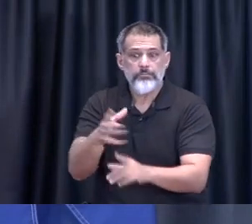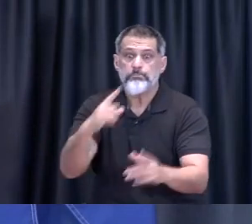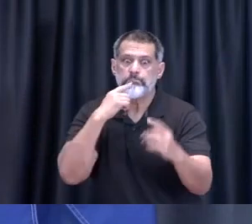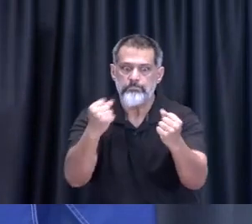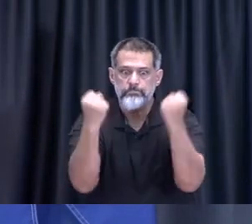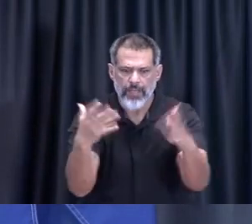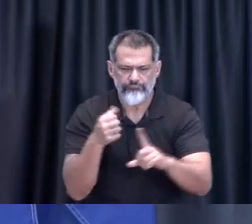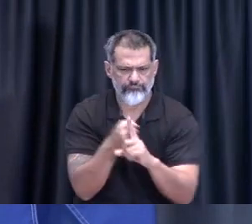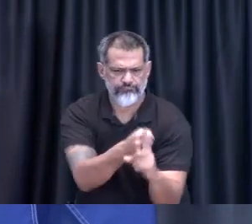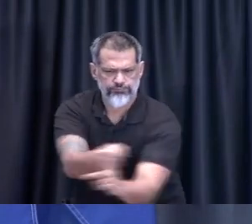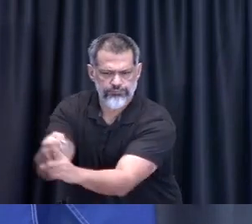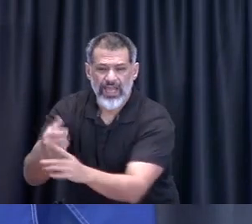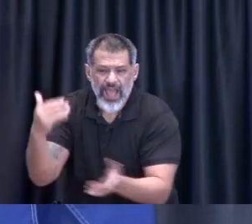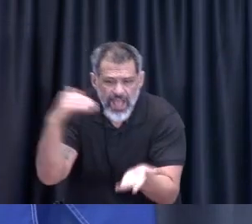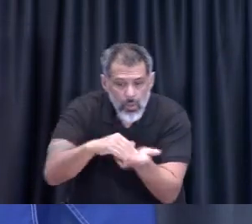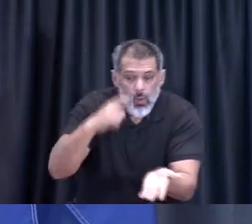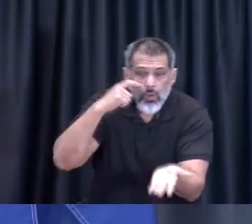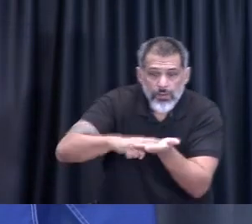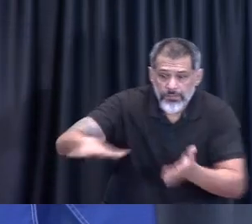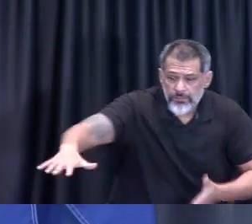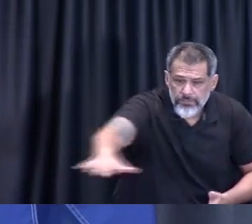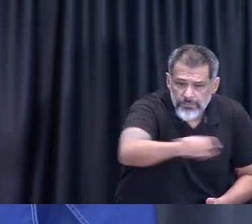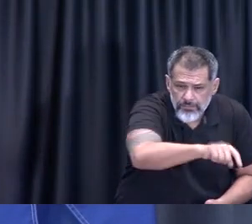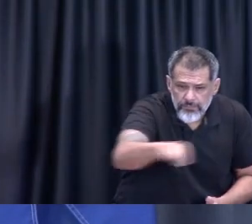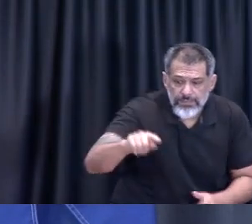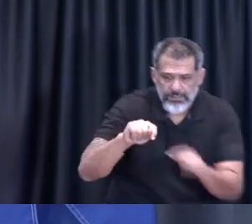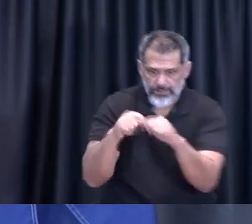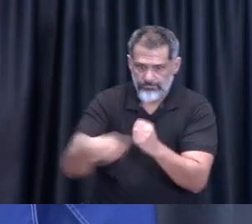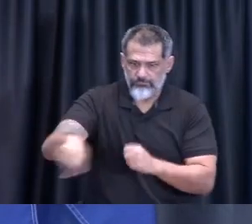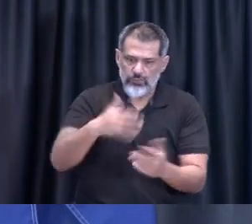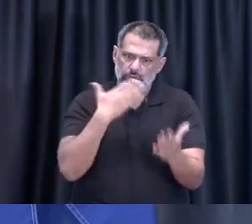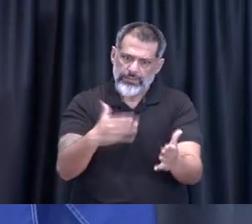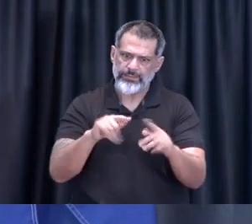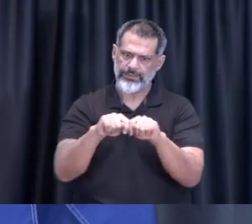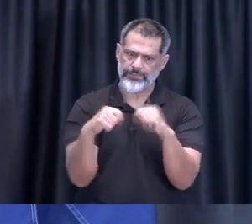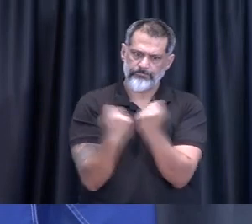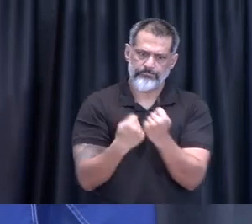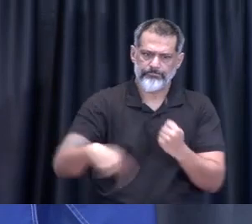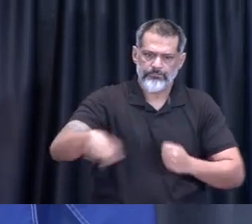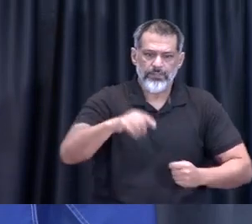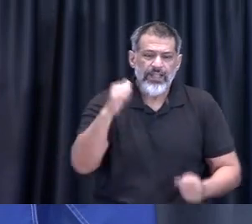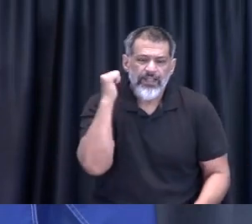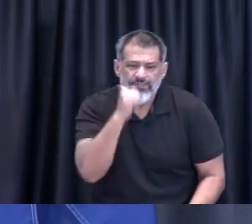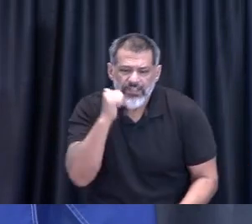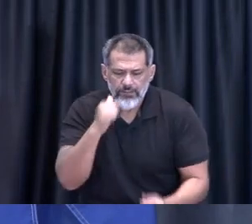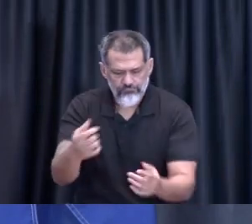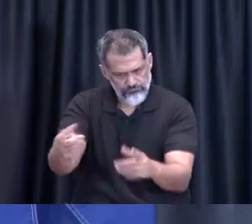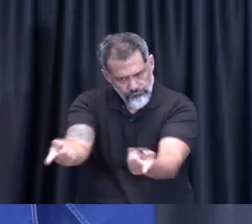and thank each and every member of our team who continues to report for duty each day, accept extended